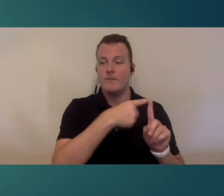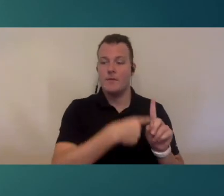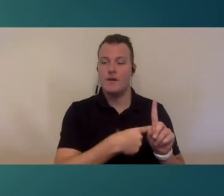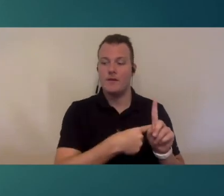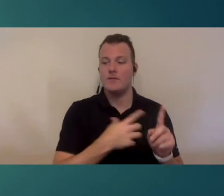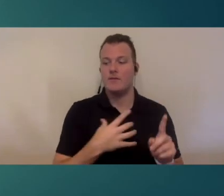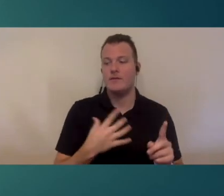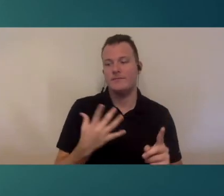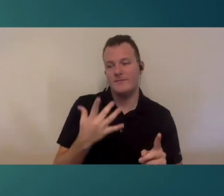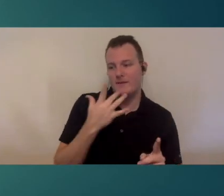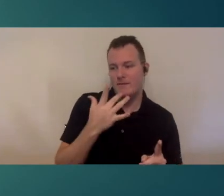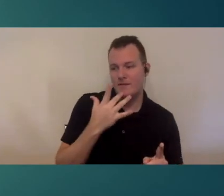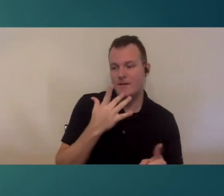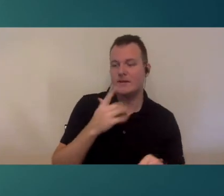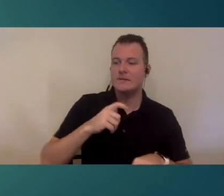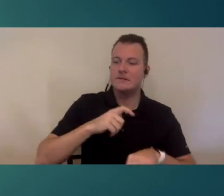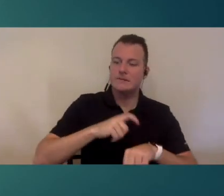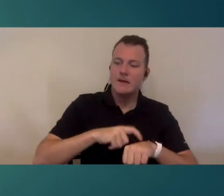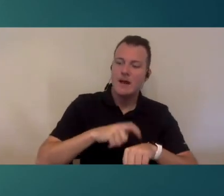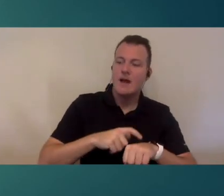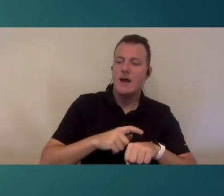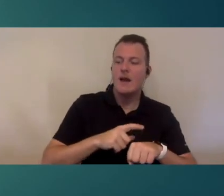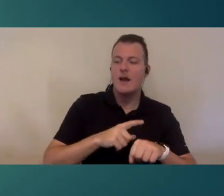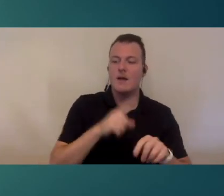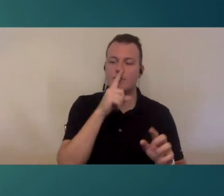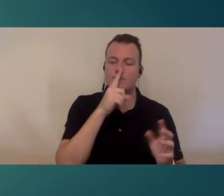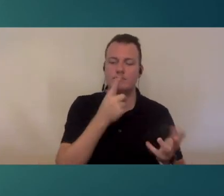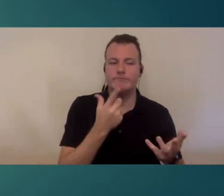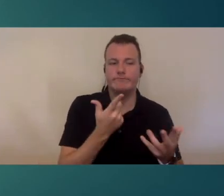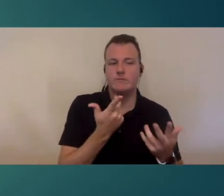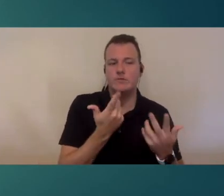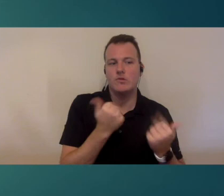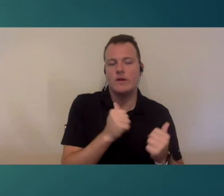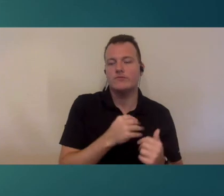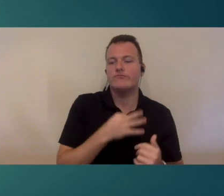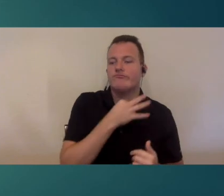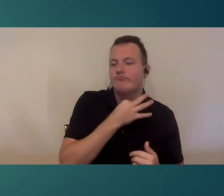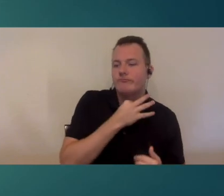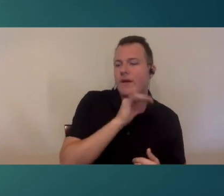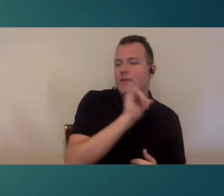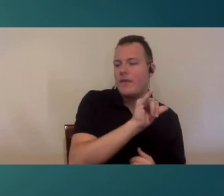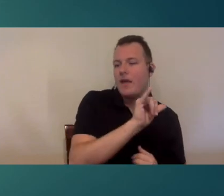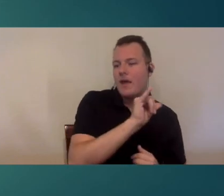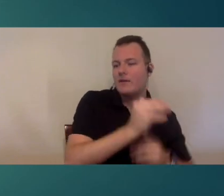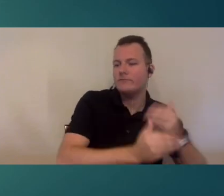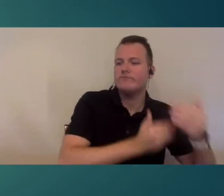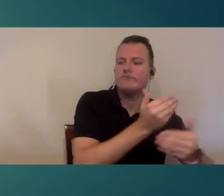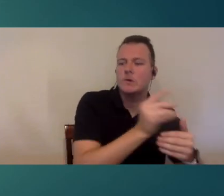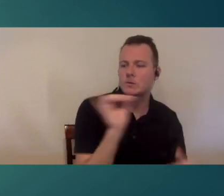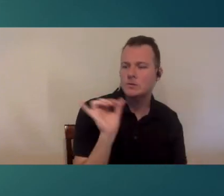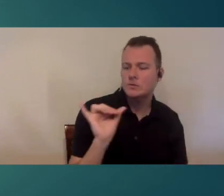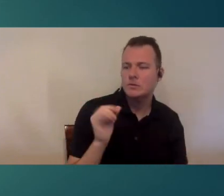really like to have time to explore that avenue as well to ensure that I'm really